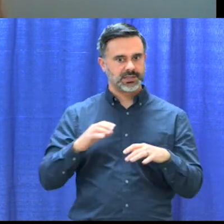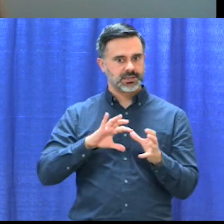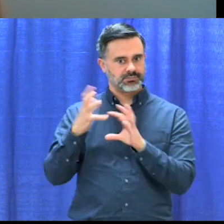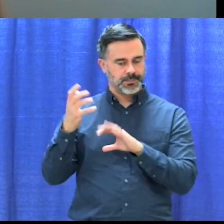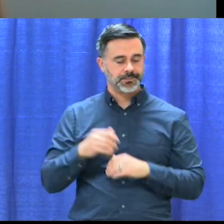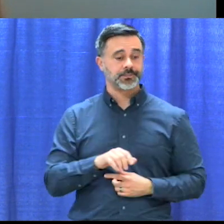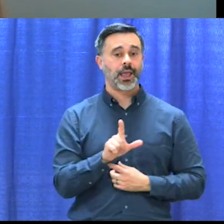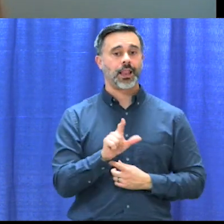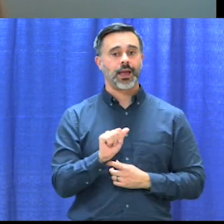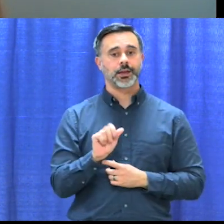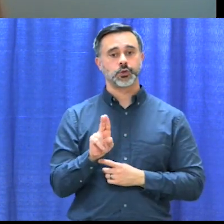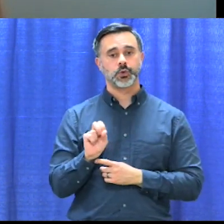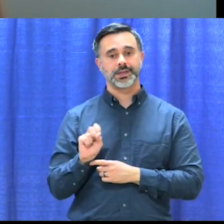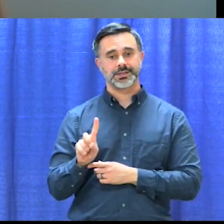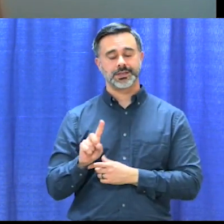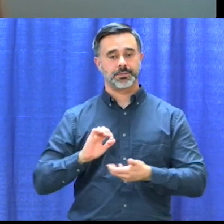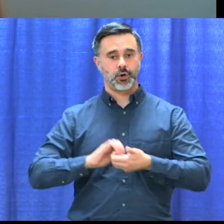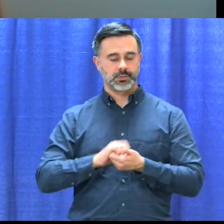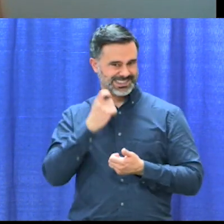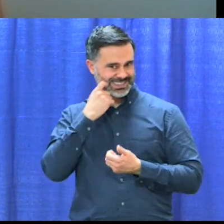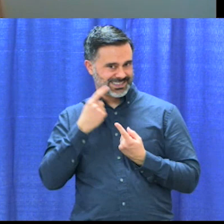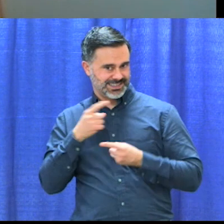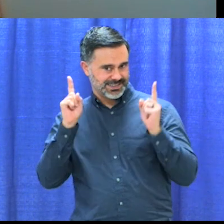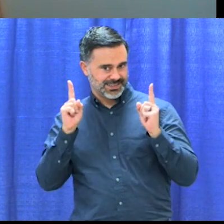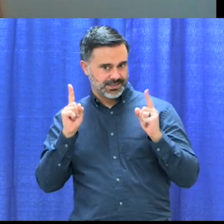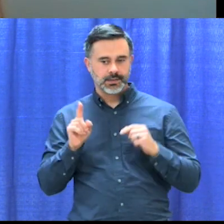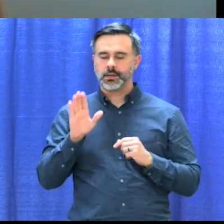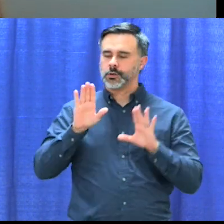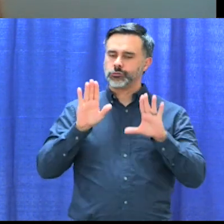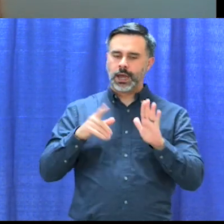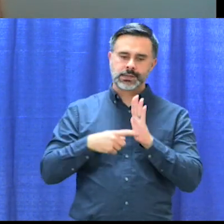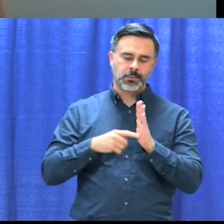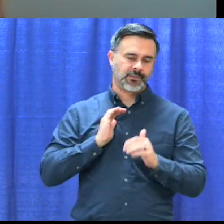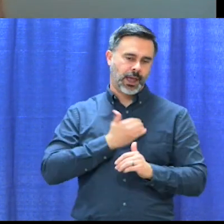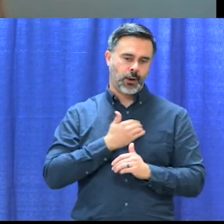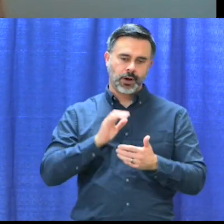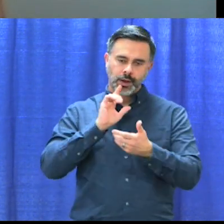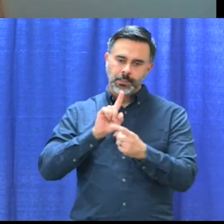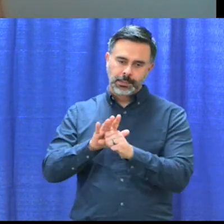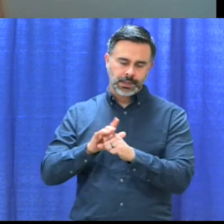The LAUSD partnership that was recently announced is certainly a great example of our commitment to education.